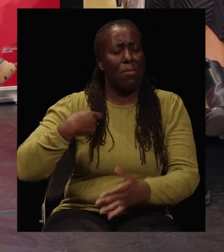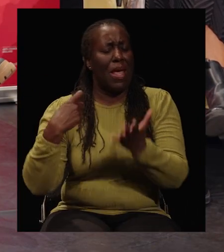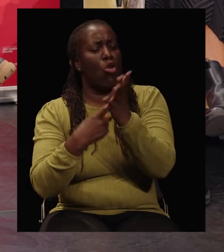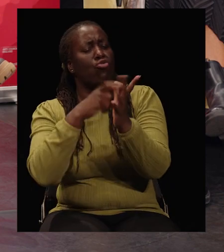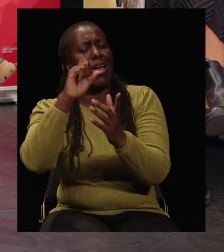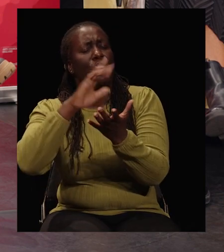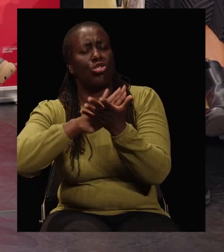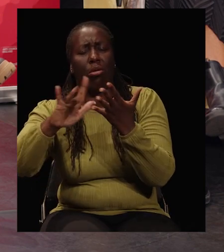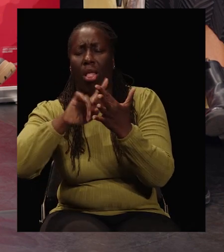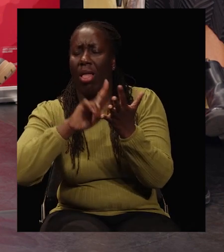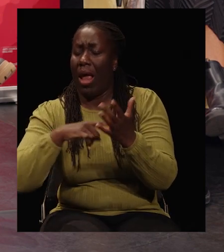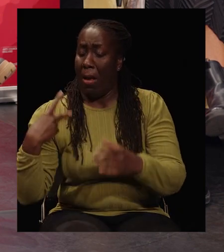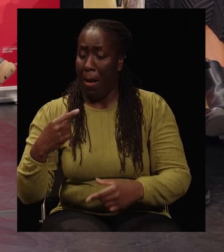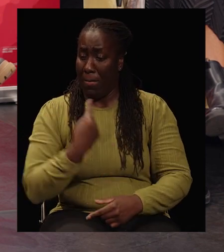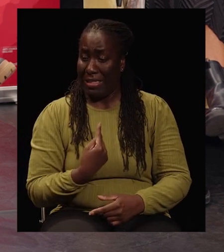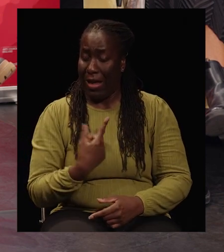that often brings back a kind of more,